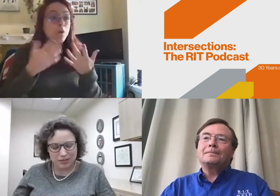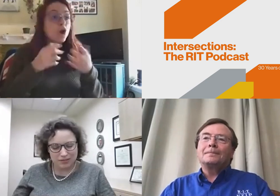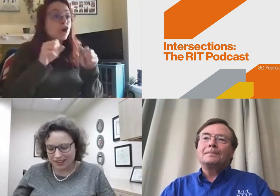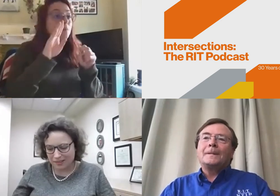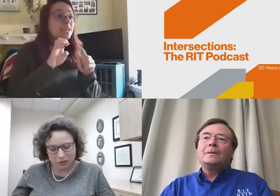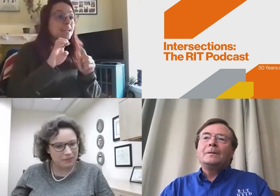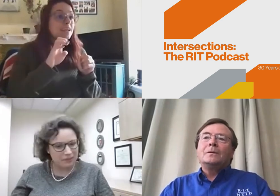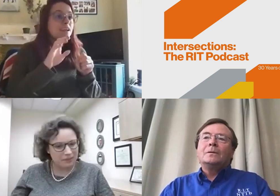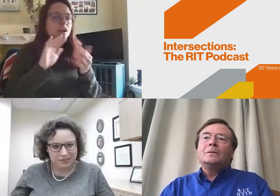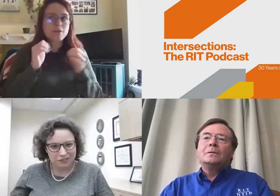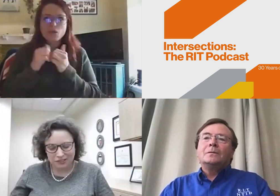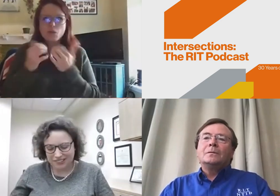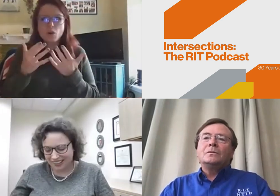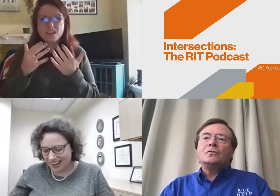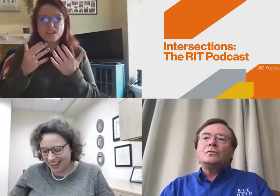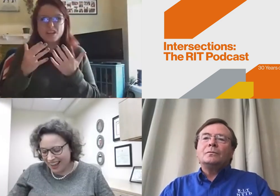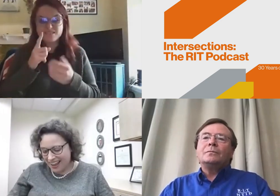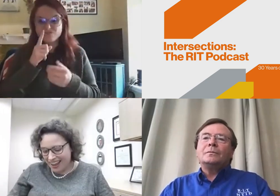of the employment rates of folks.